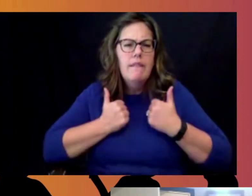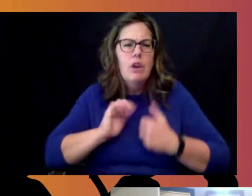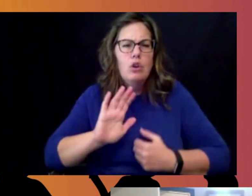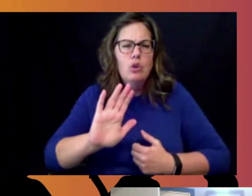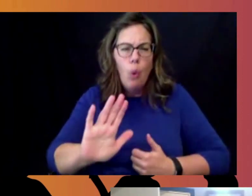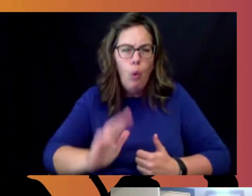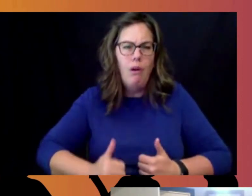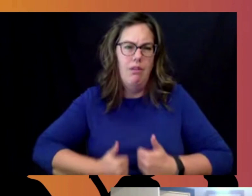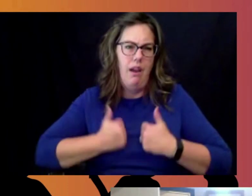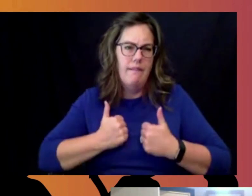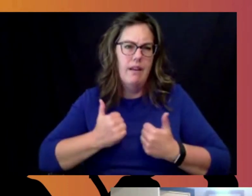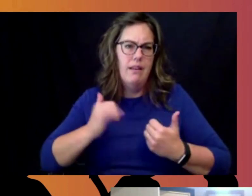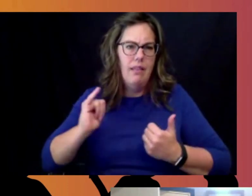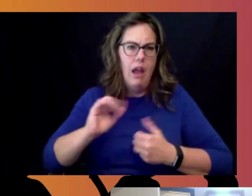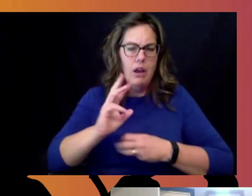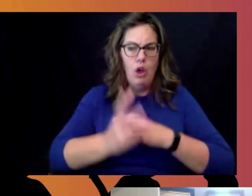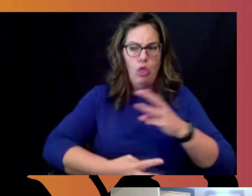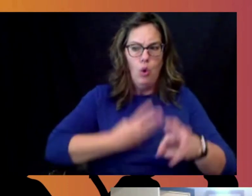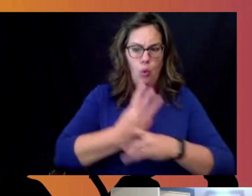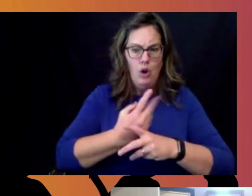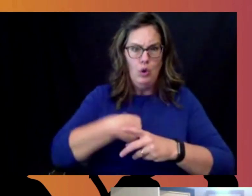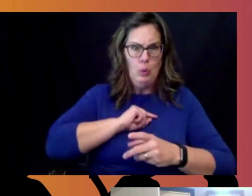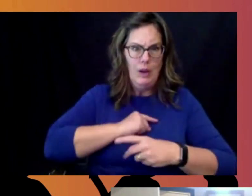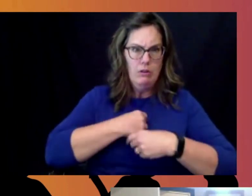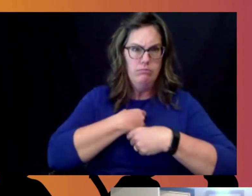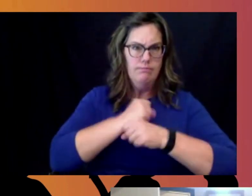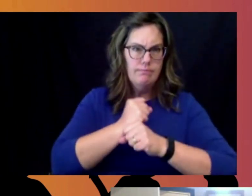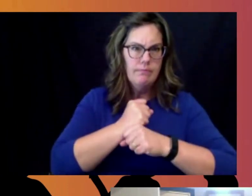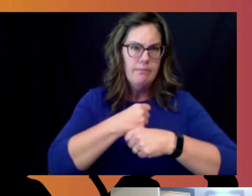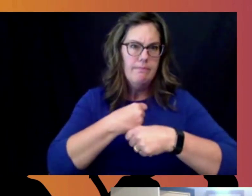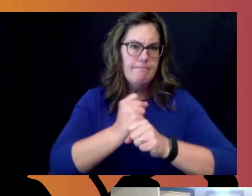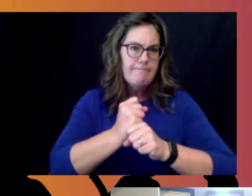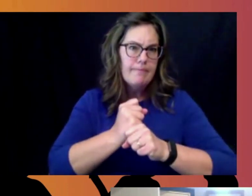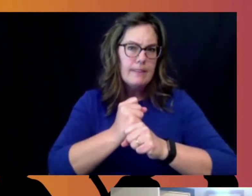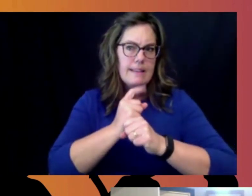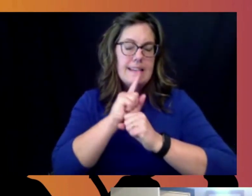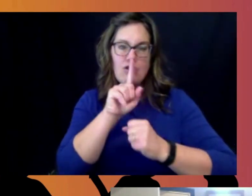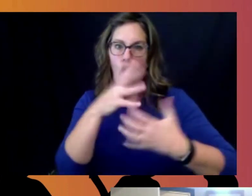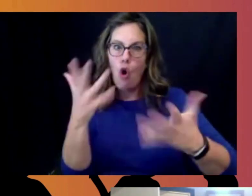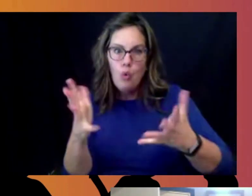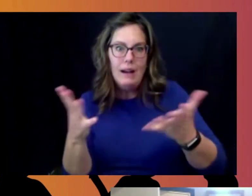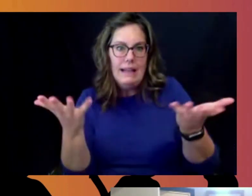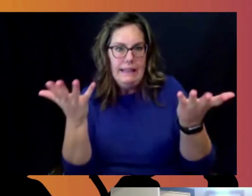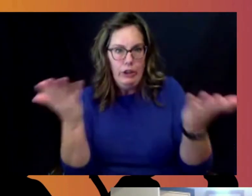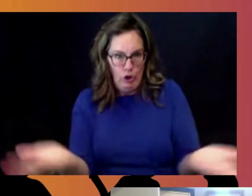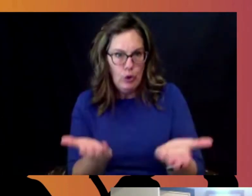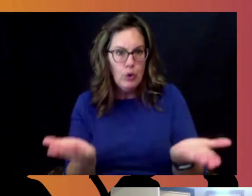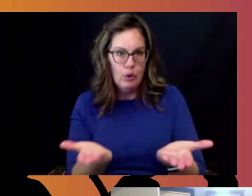as if the world that we're building is here i think that that um that question